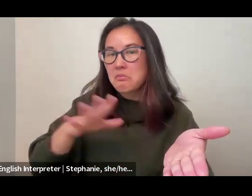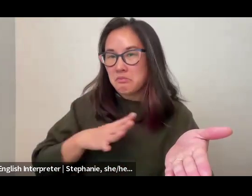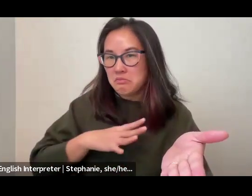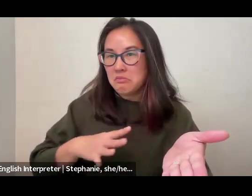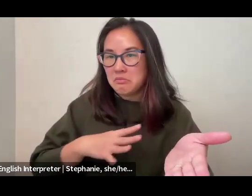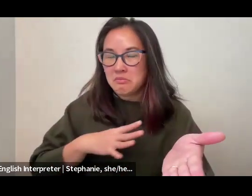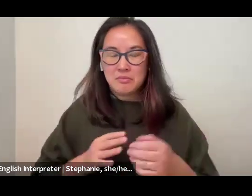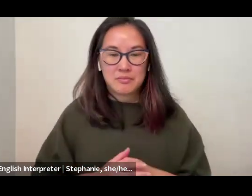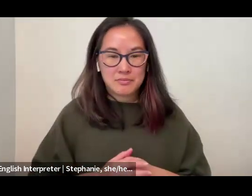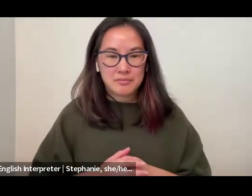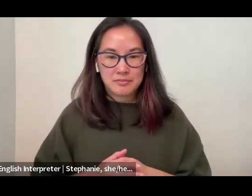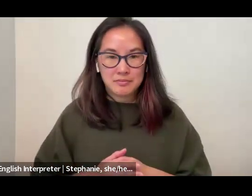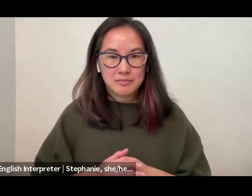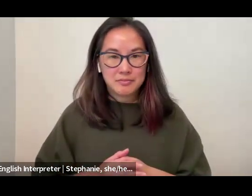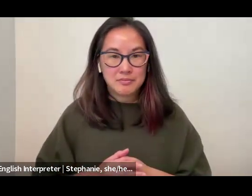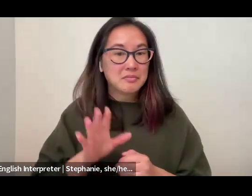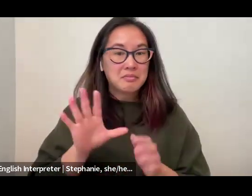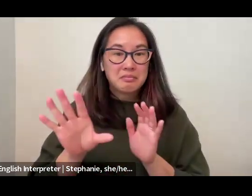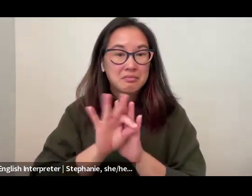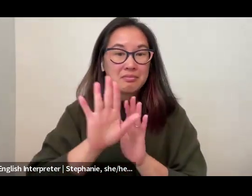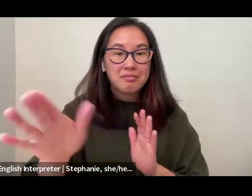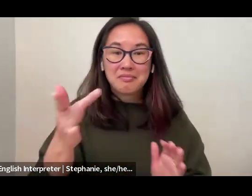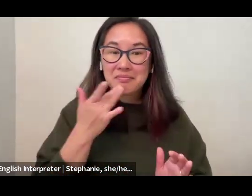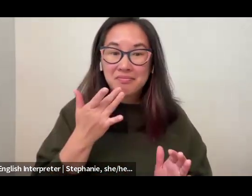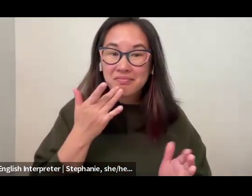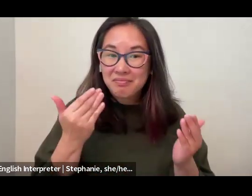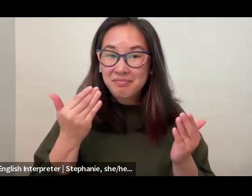So, pick your option, and let's go ahead and do a couple of those.